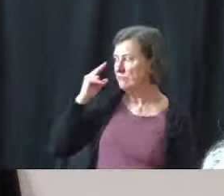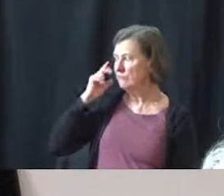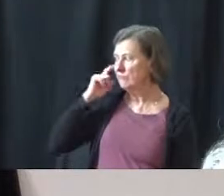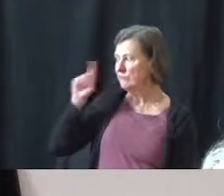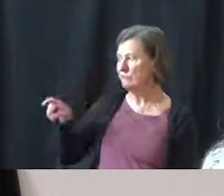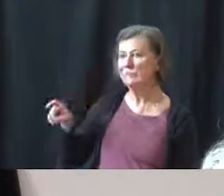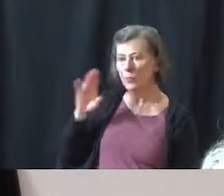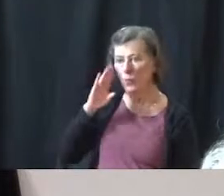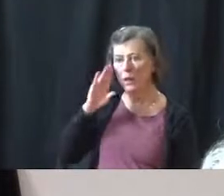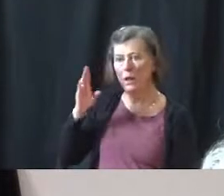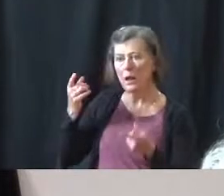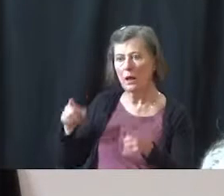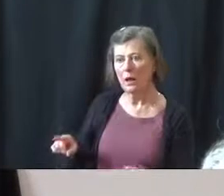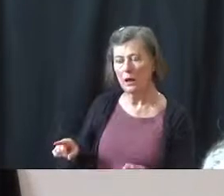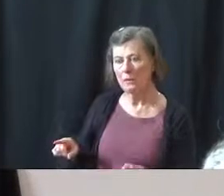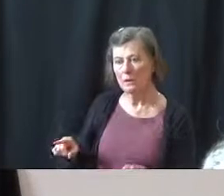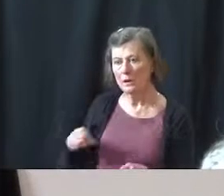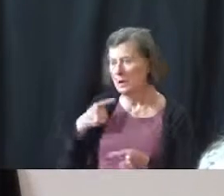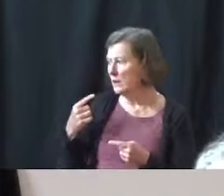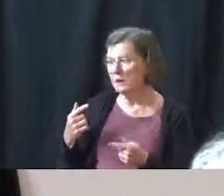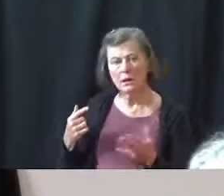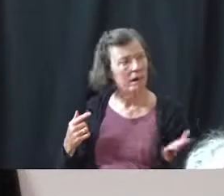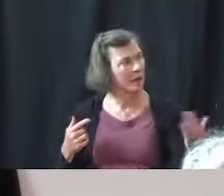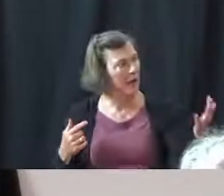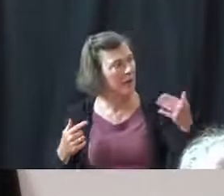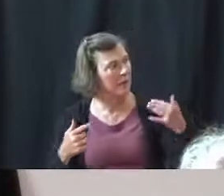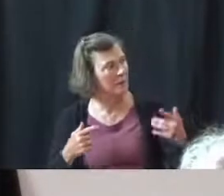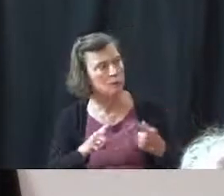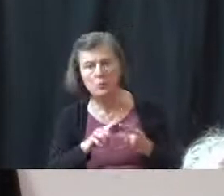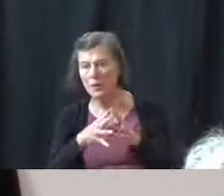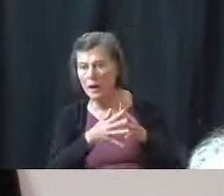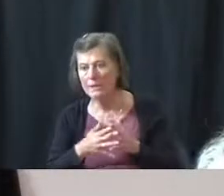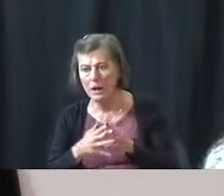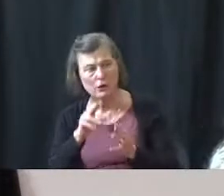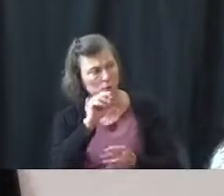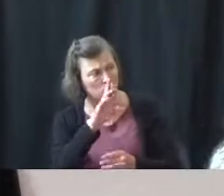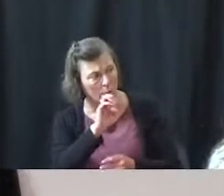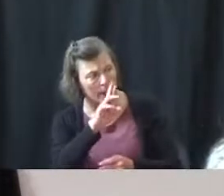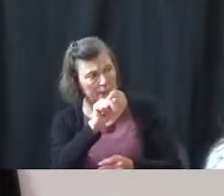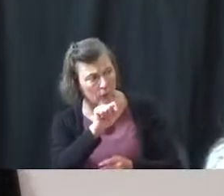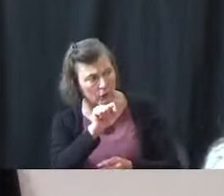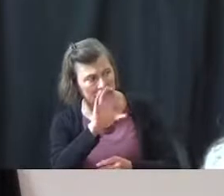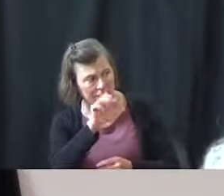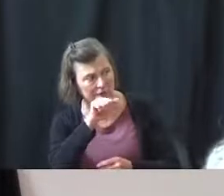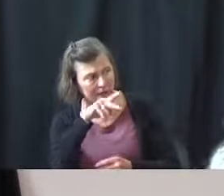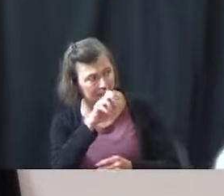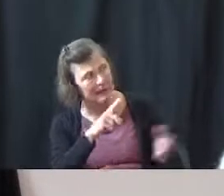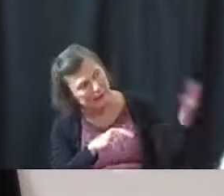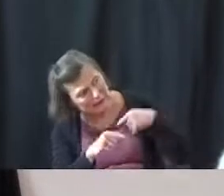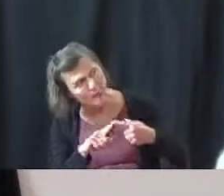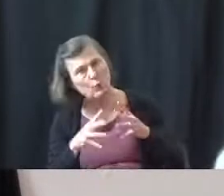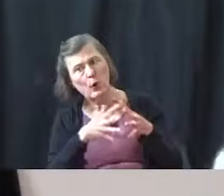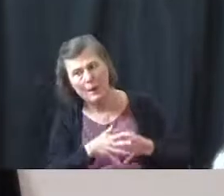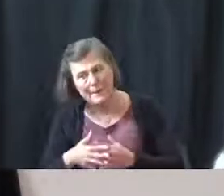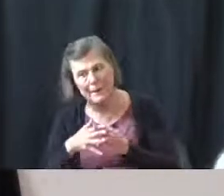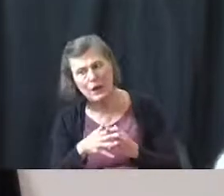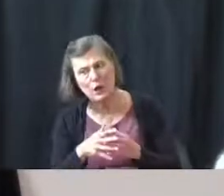He had this opportunity - come on, come on to America while you can, Norbert. They wrote him. They pleaded. Please come on to America while you can.